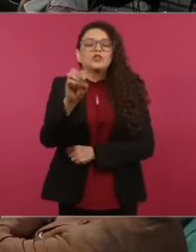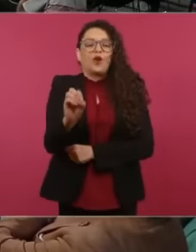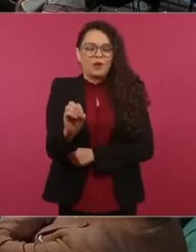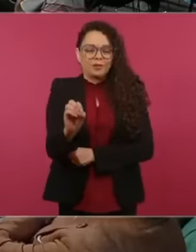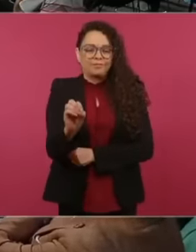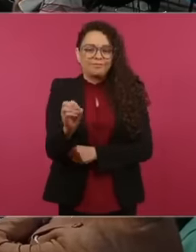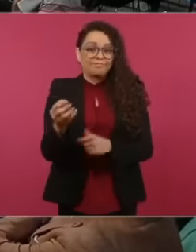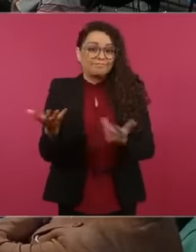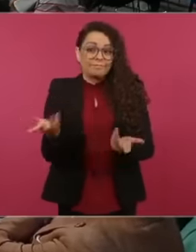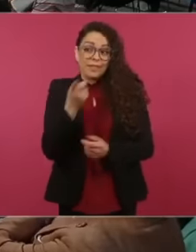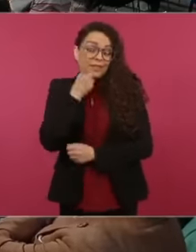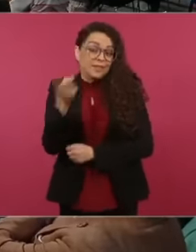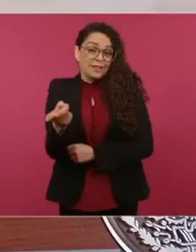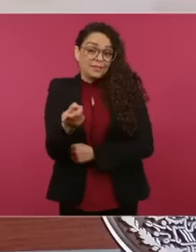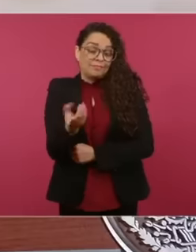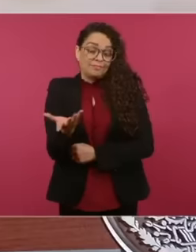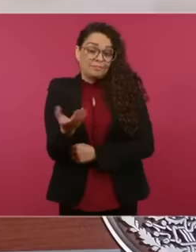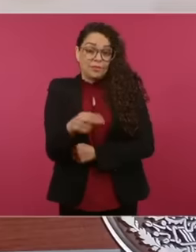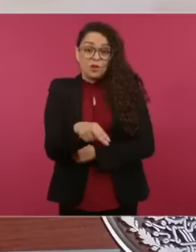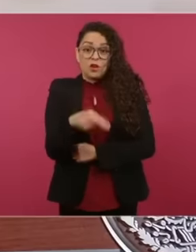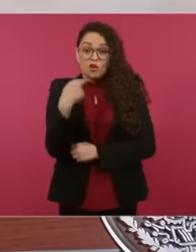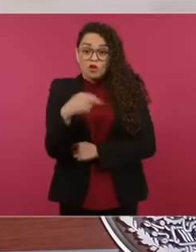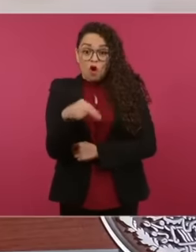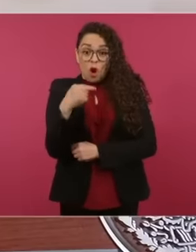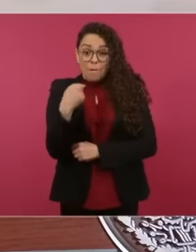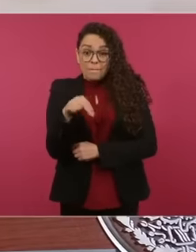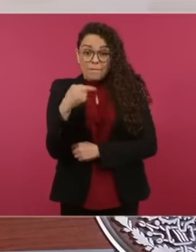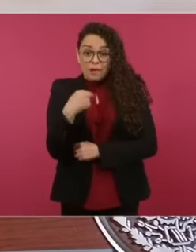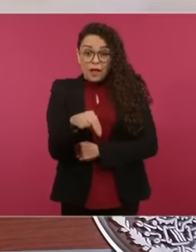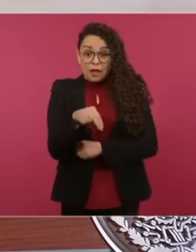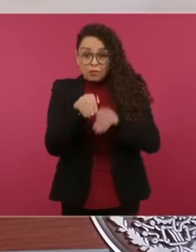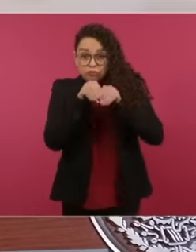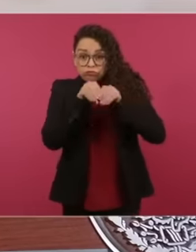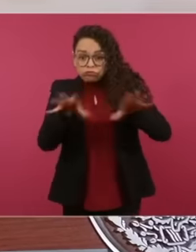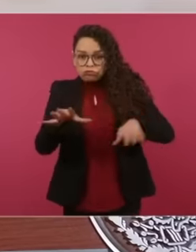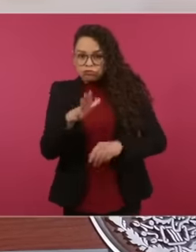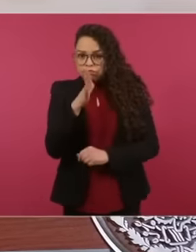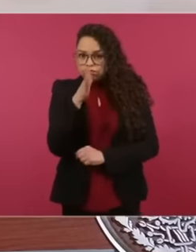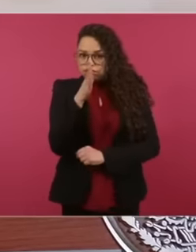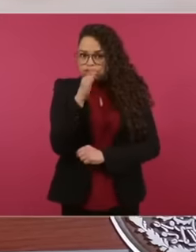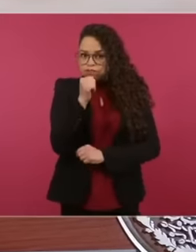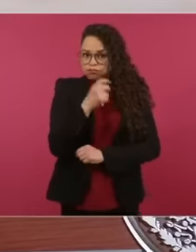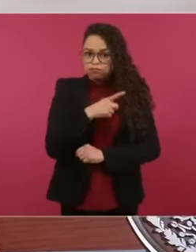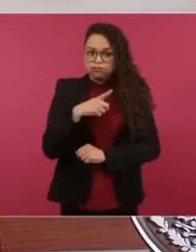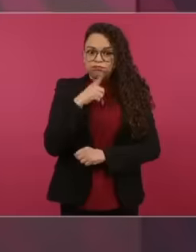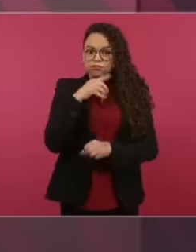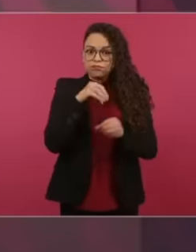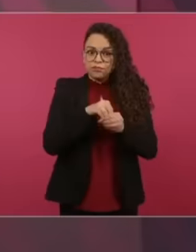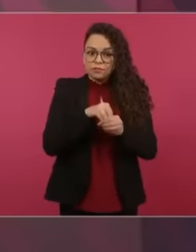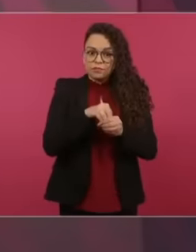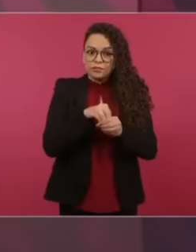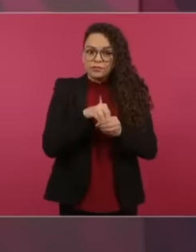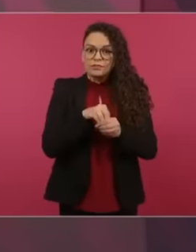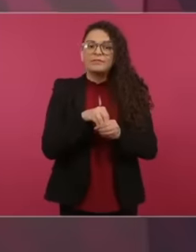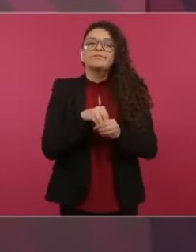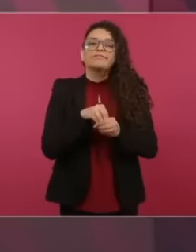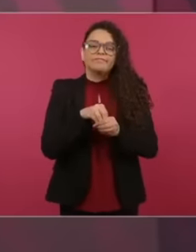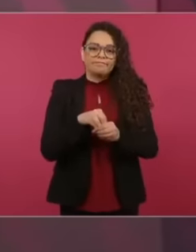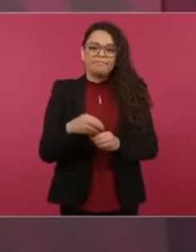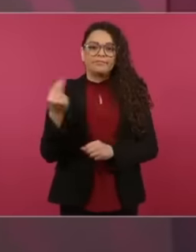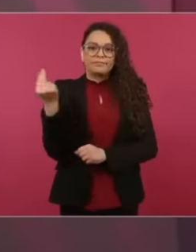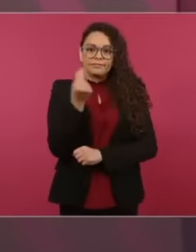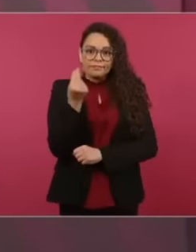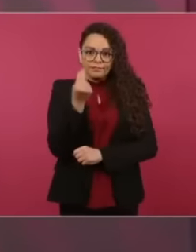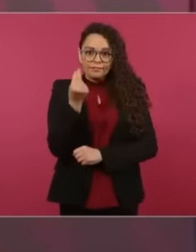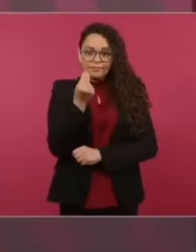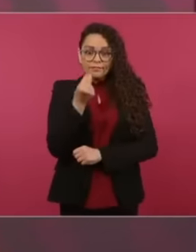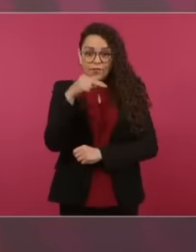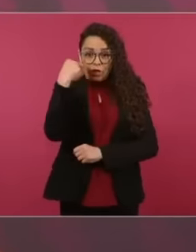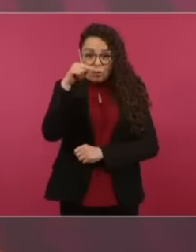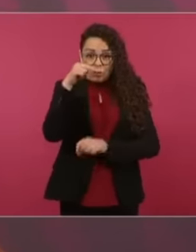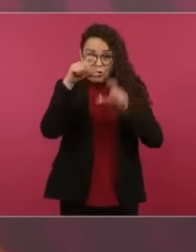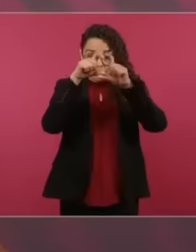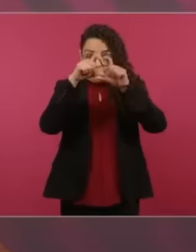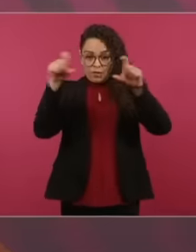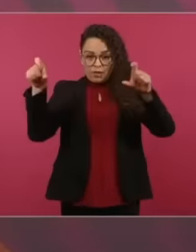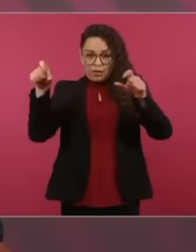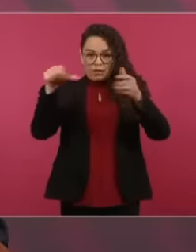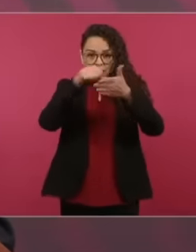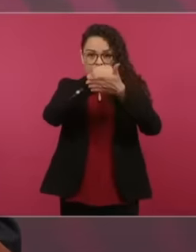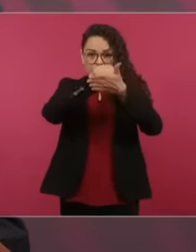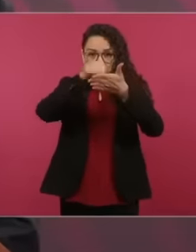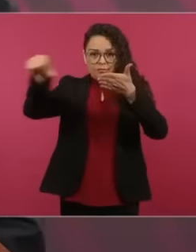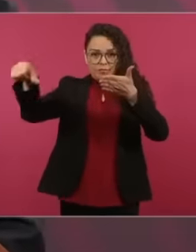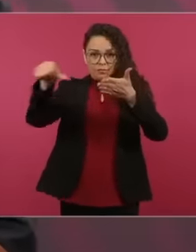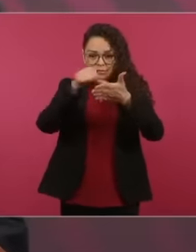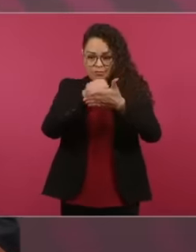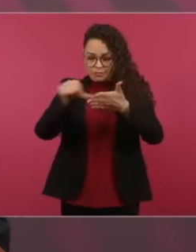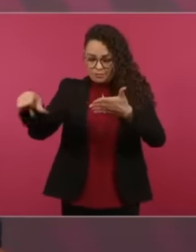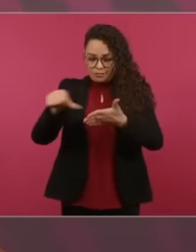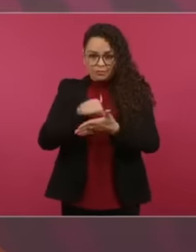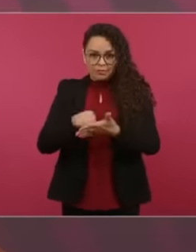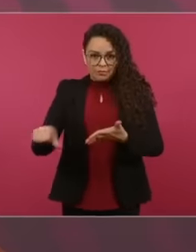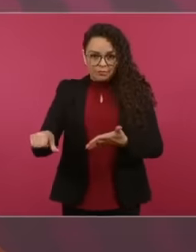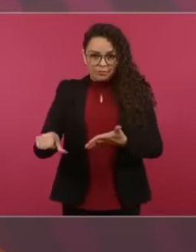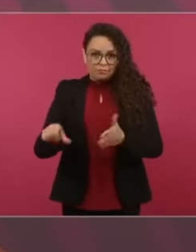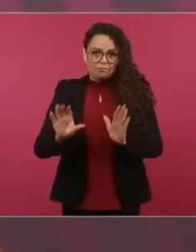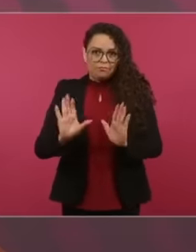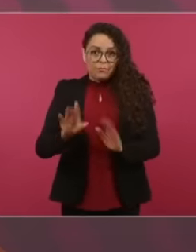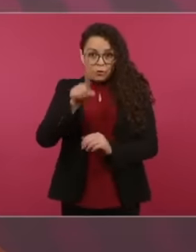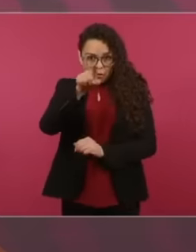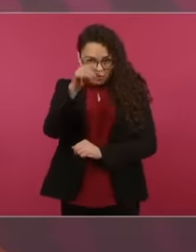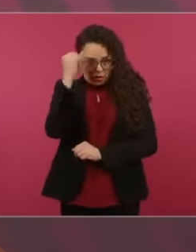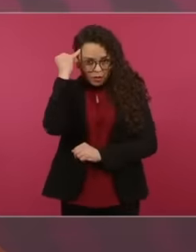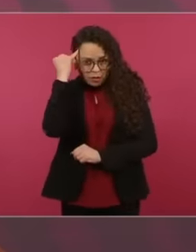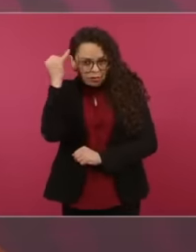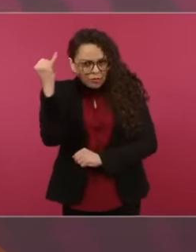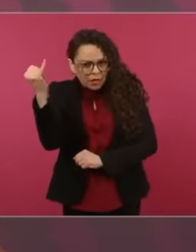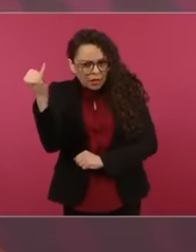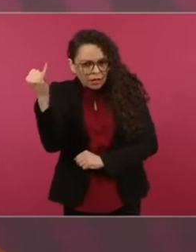names known. So you have to testify you have to cross out n imagine I upload a file like that with